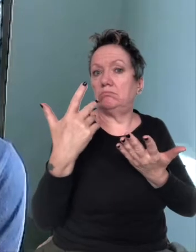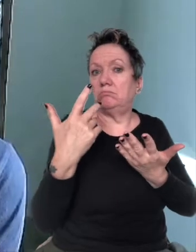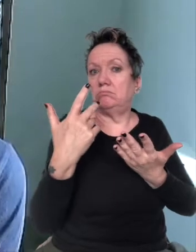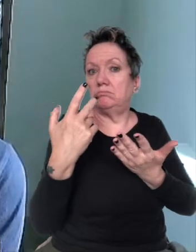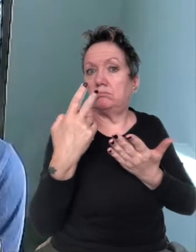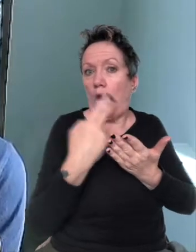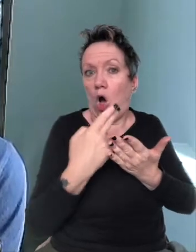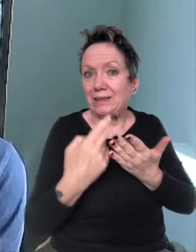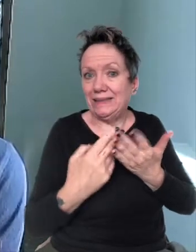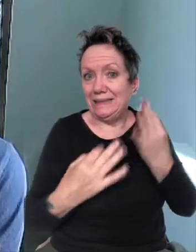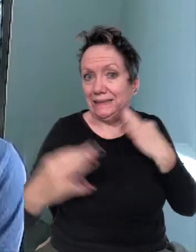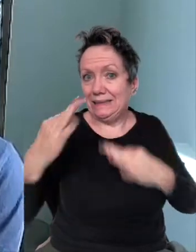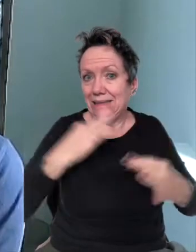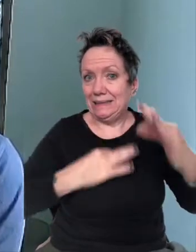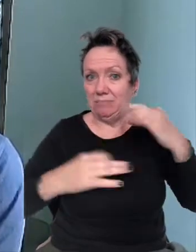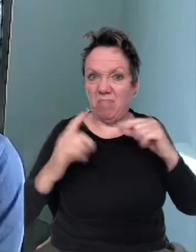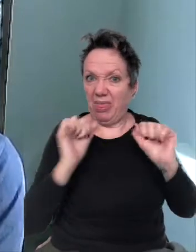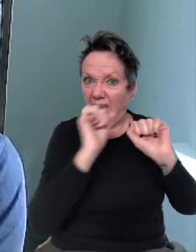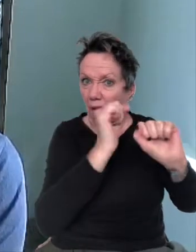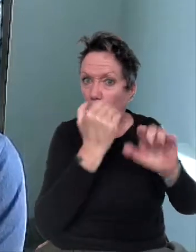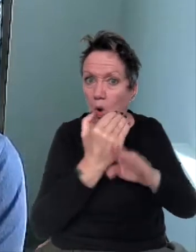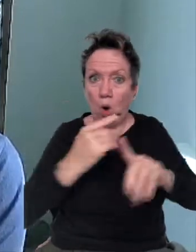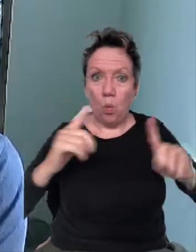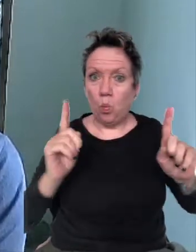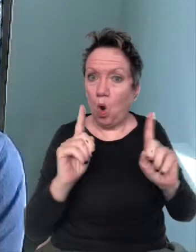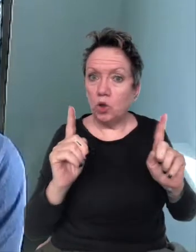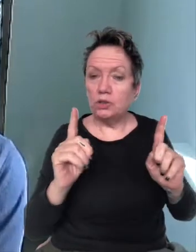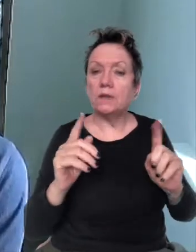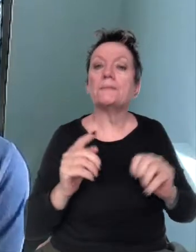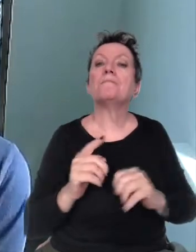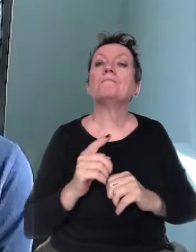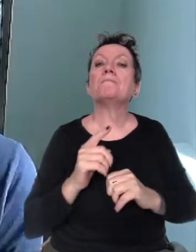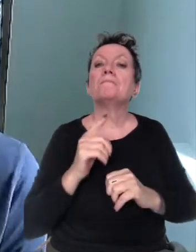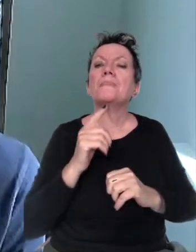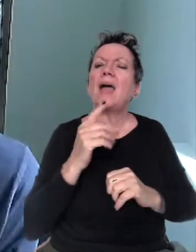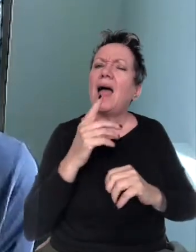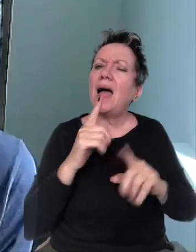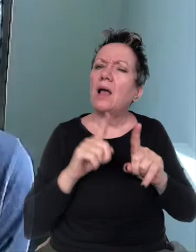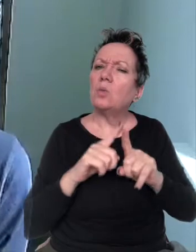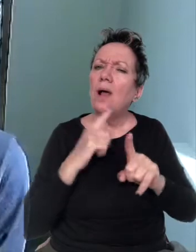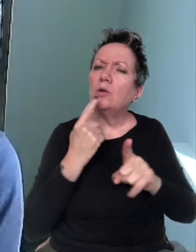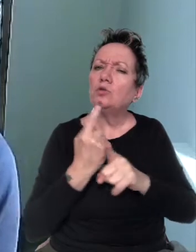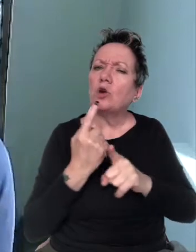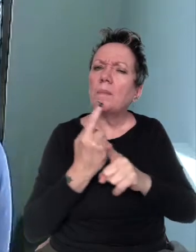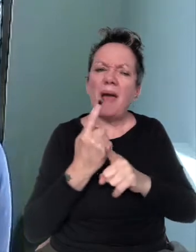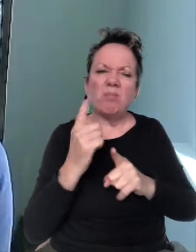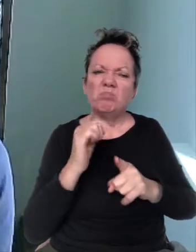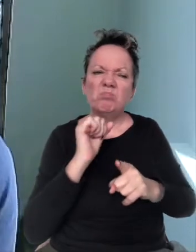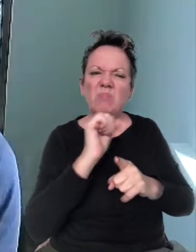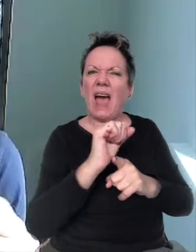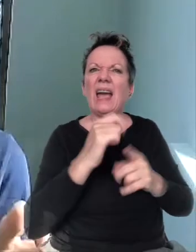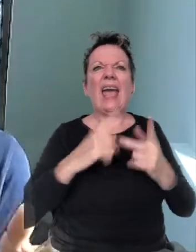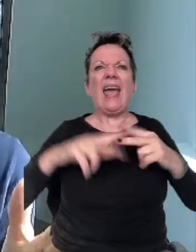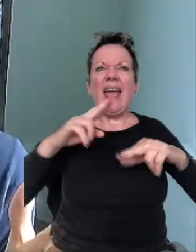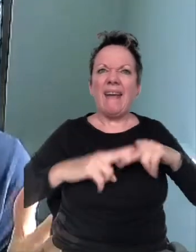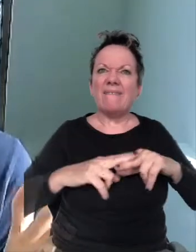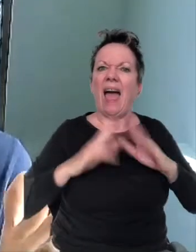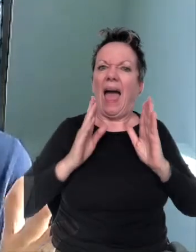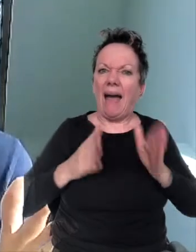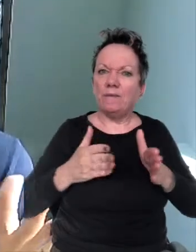Um, and they're, um, the work that they normally do in a space. They'd been Jane throughs in the home.